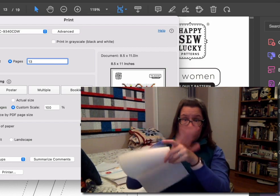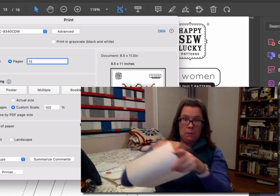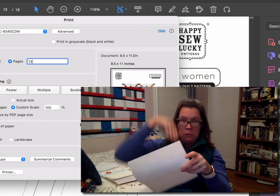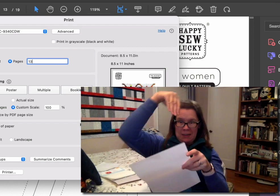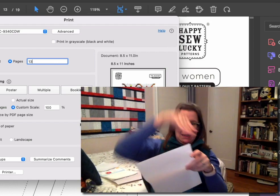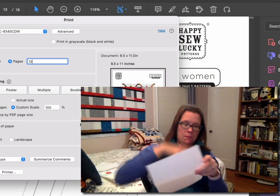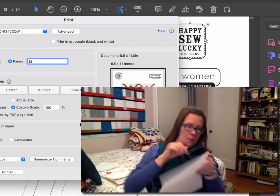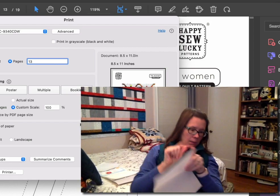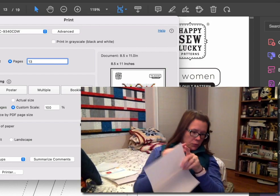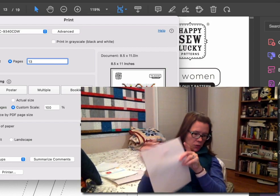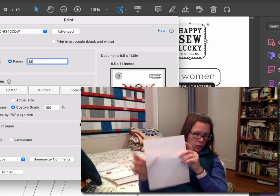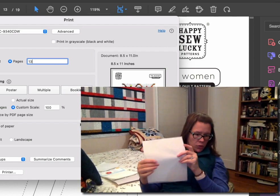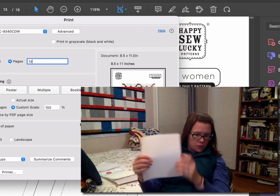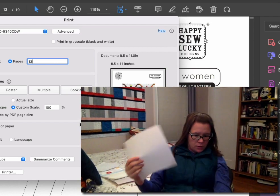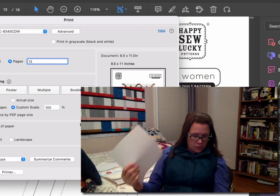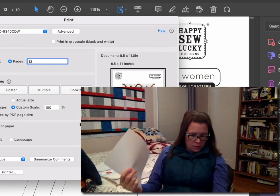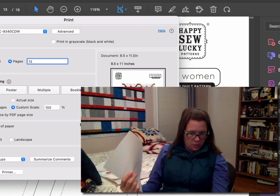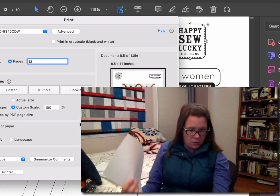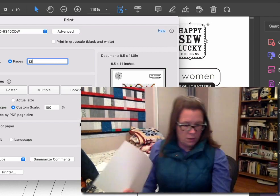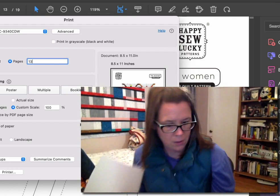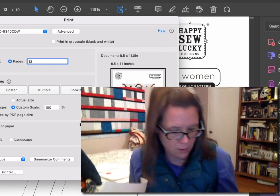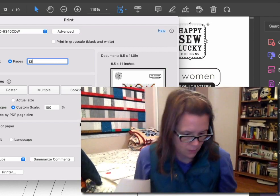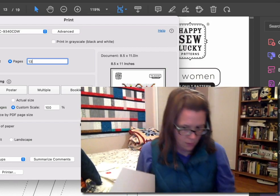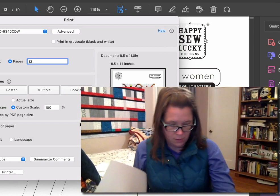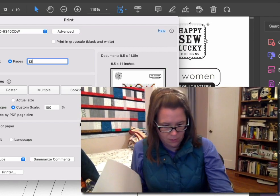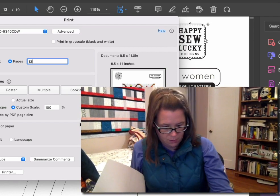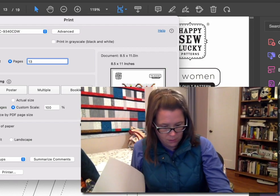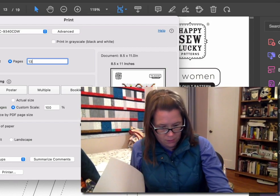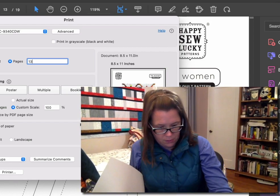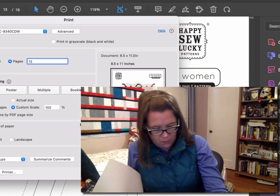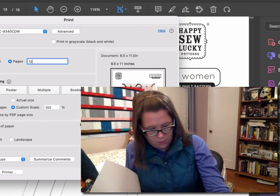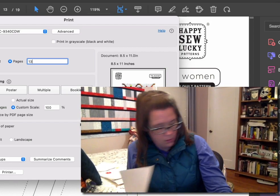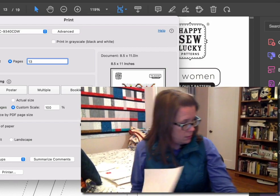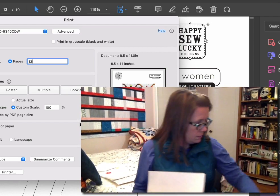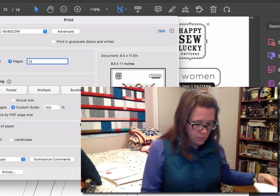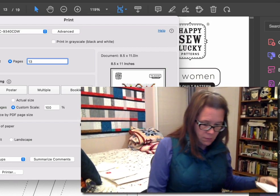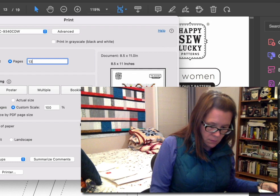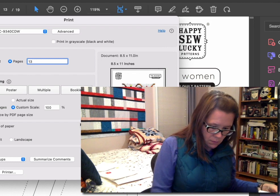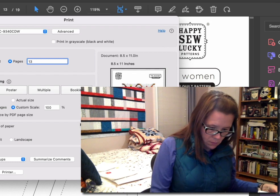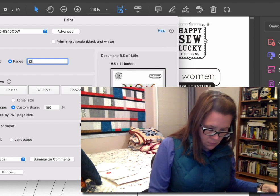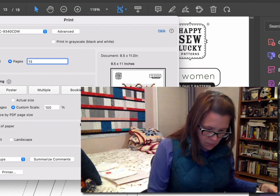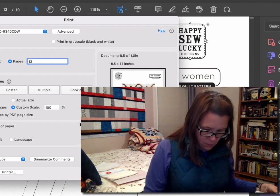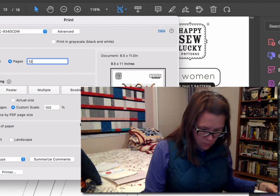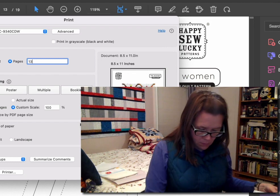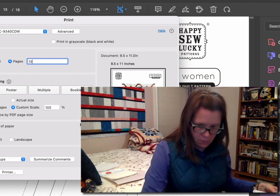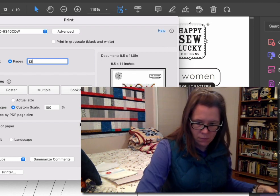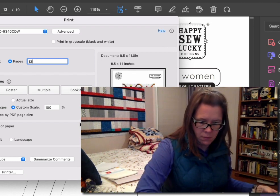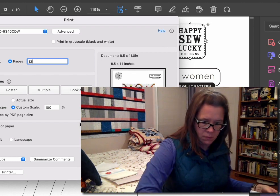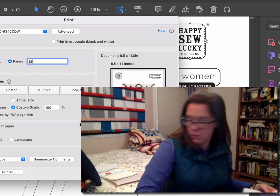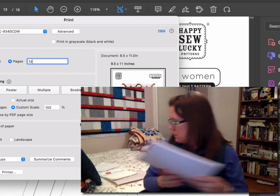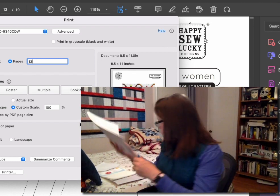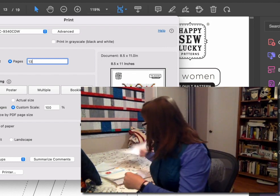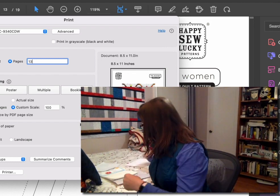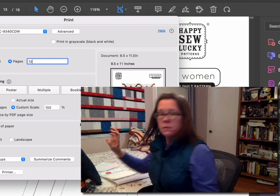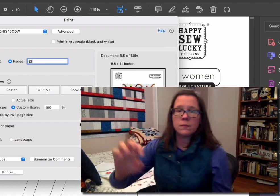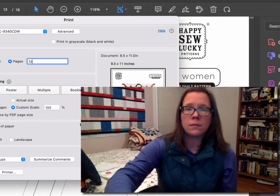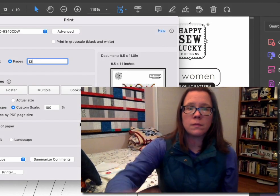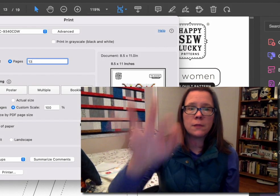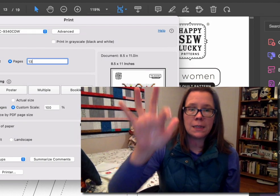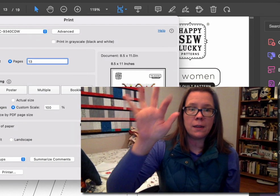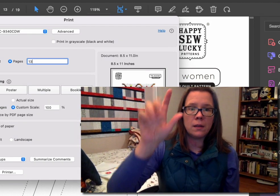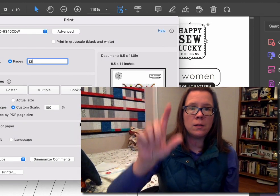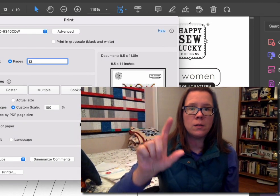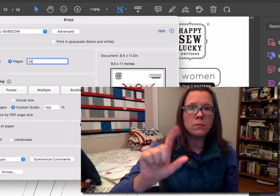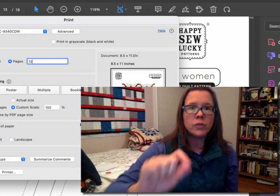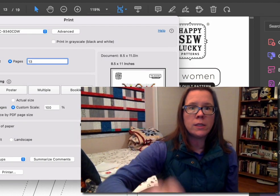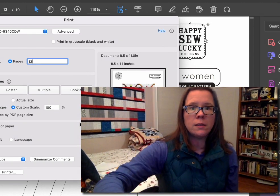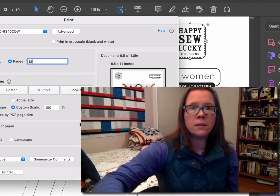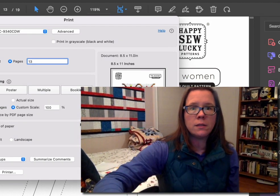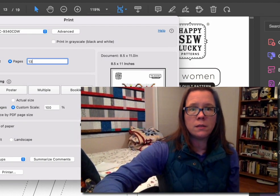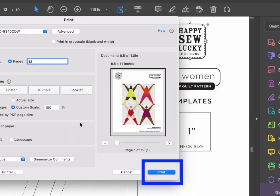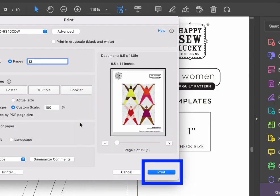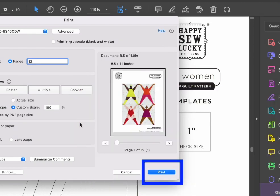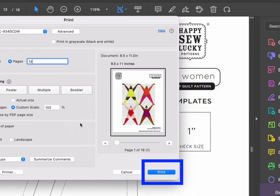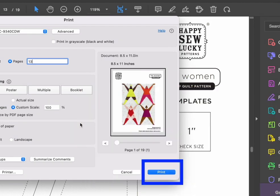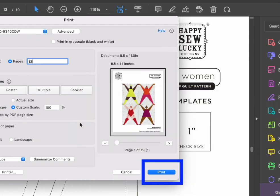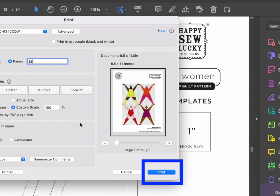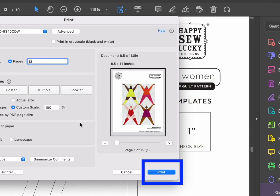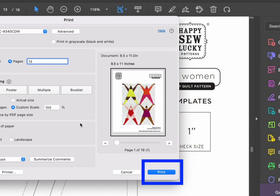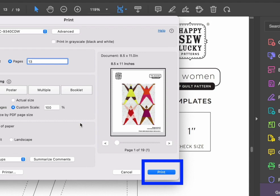So I'm going to load my special paper into my printer and click print.